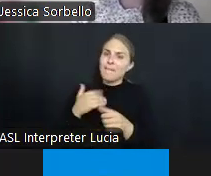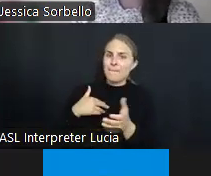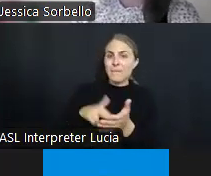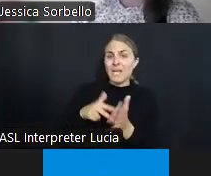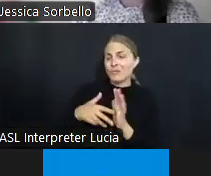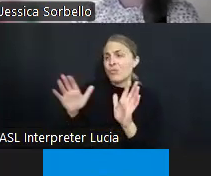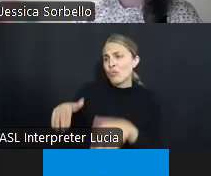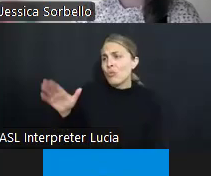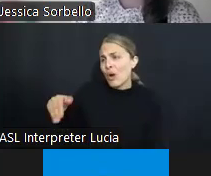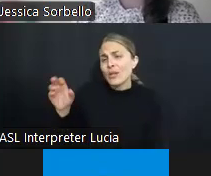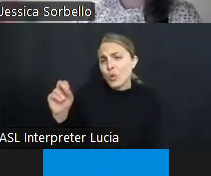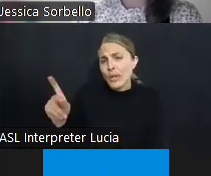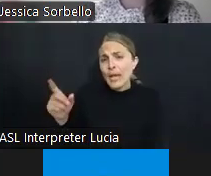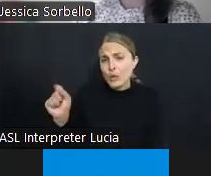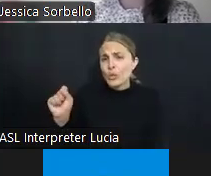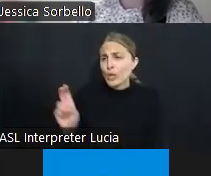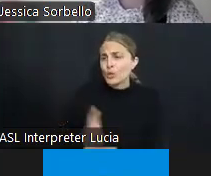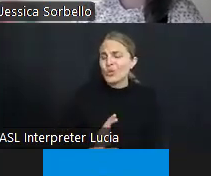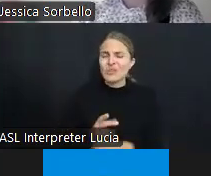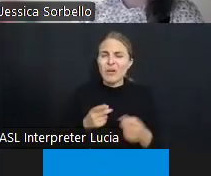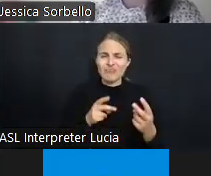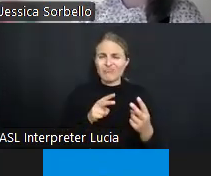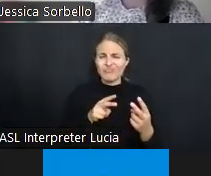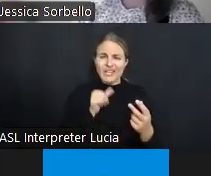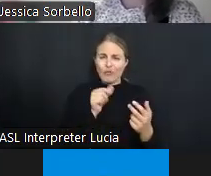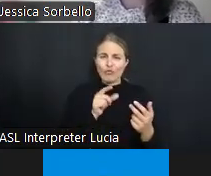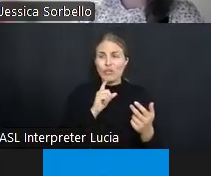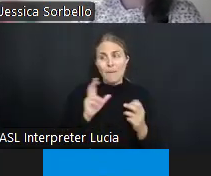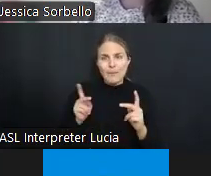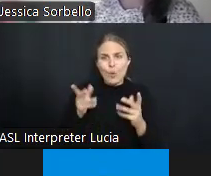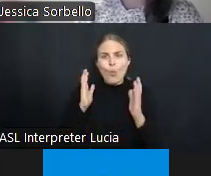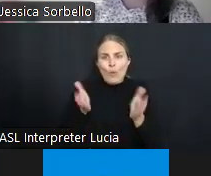No one needs our permission to do things. If us wanting